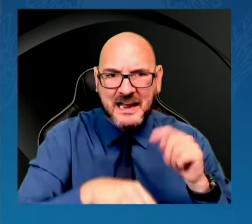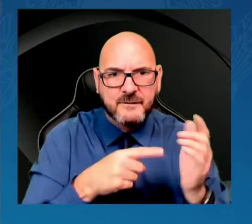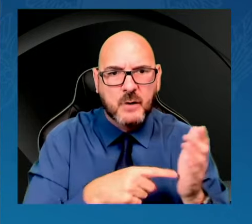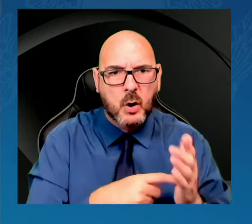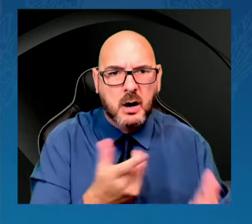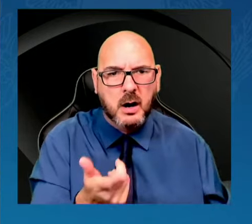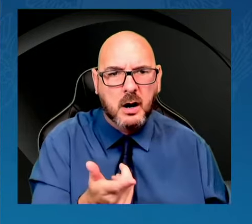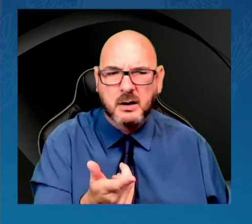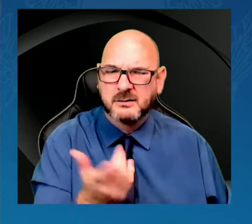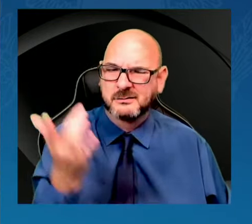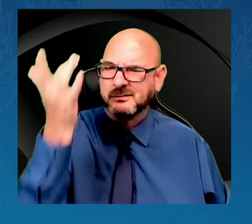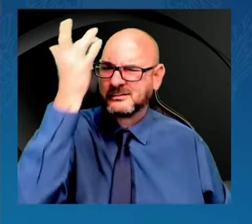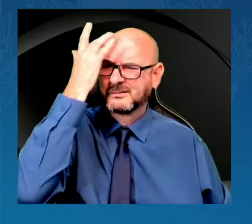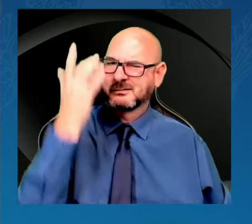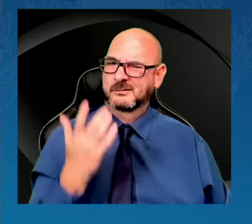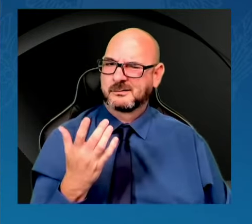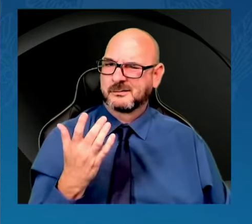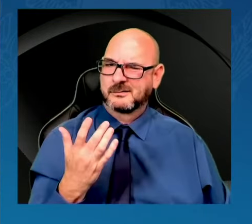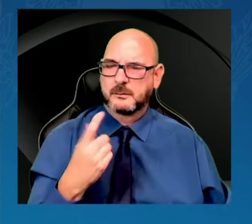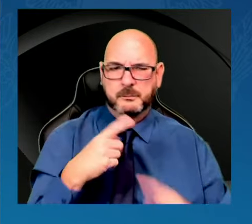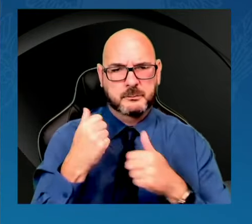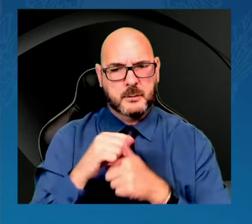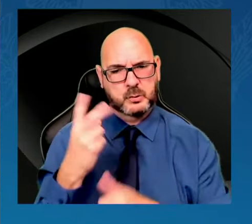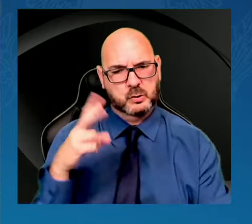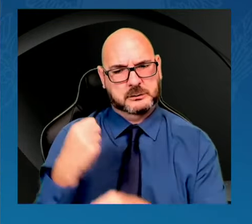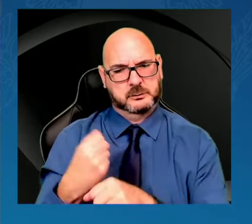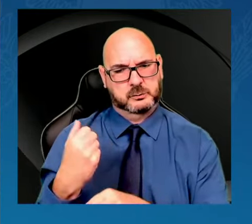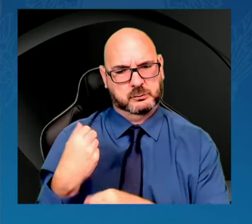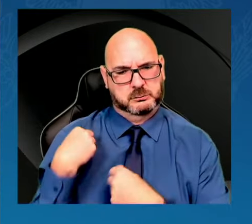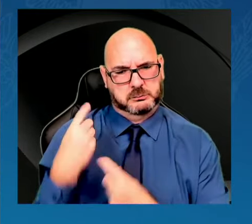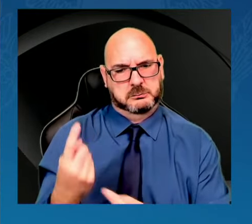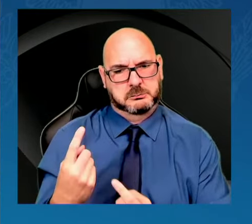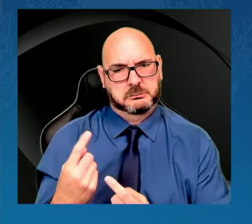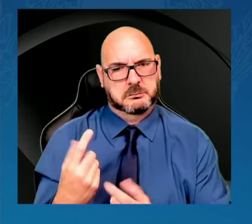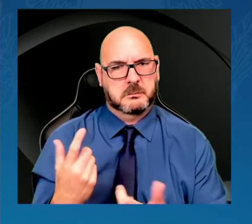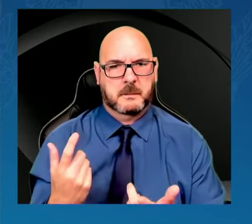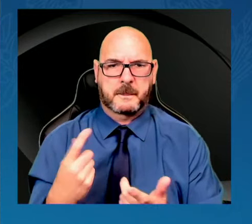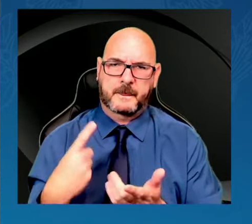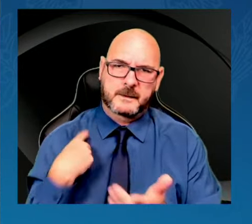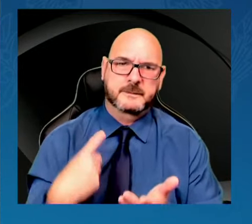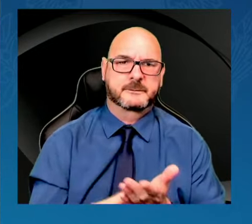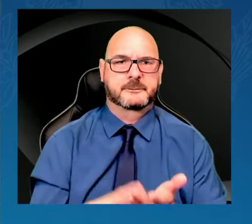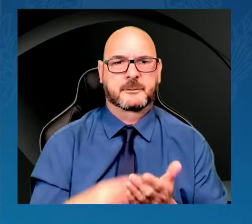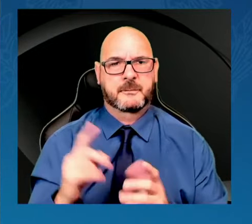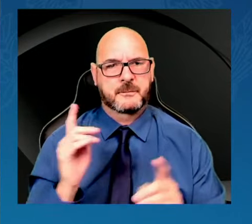to also talk about what people have a right to expect their government to address.